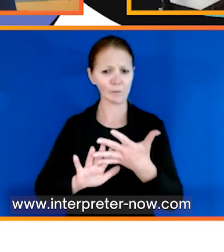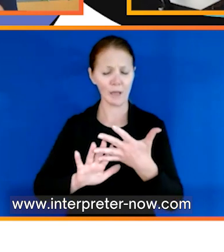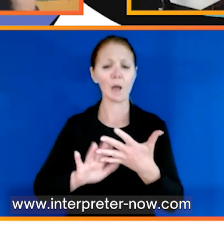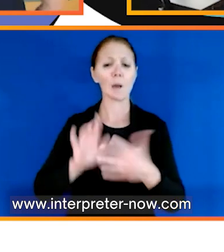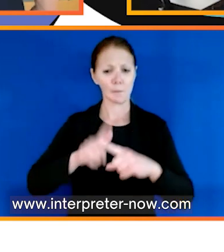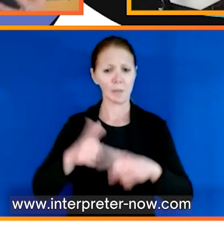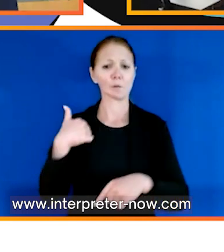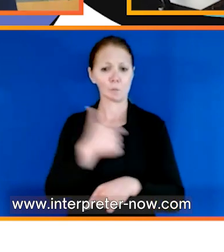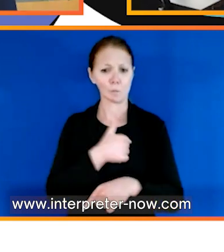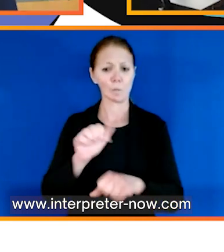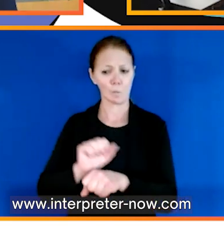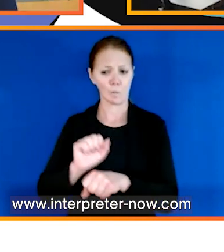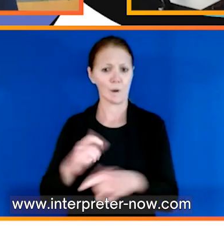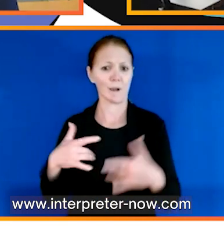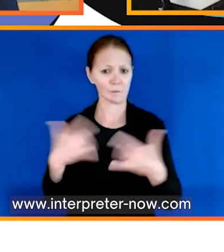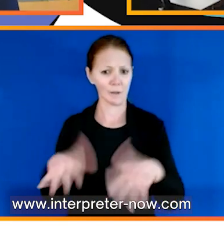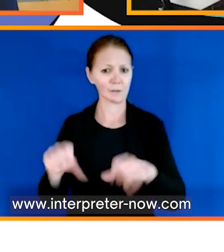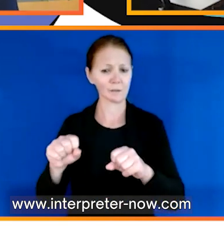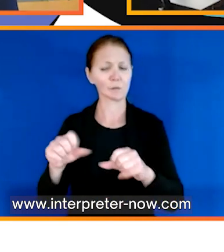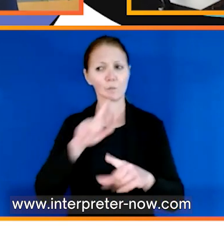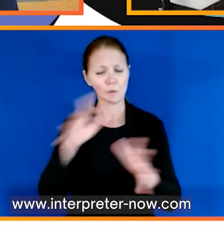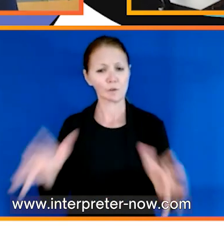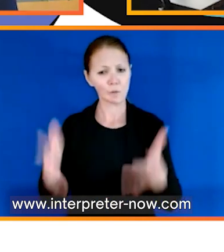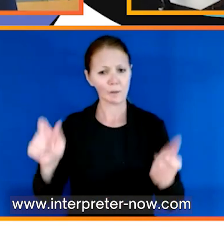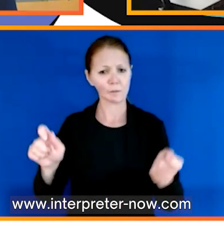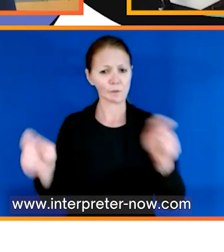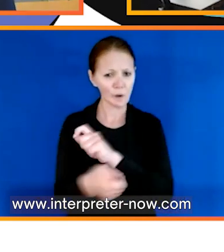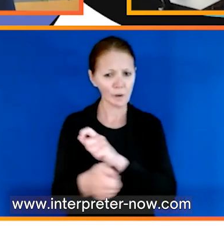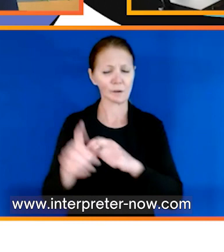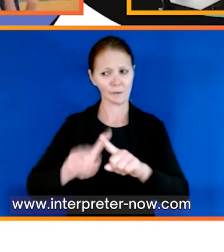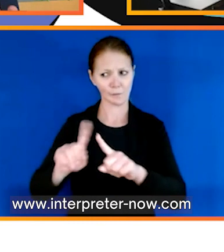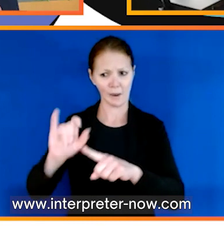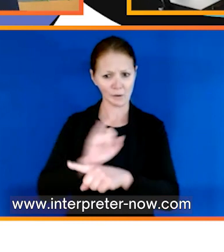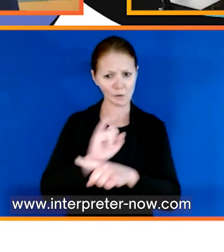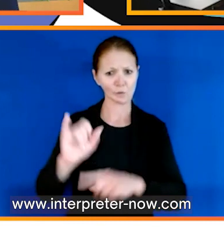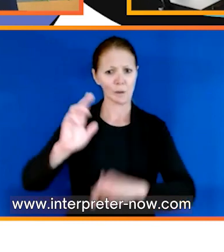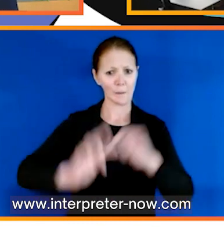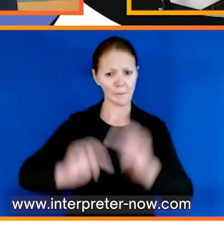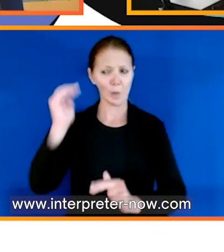We also worked on events as well, to really drive change across industries and to build awareness.